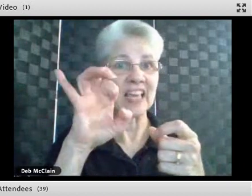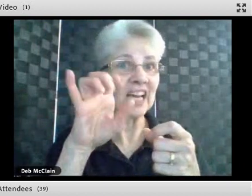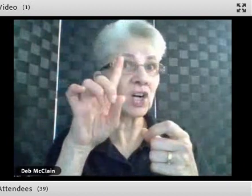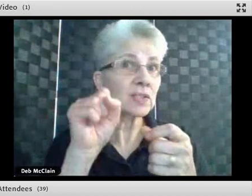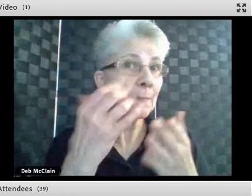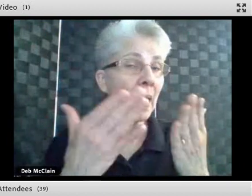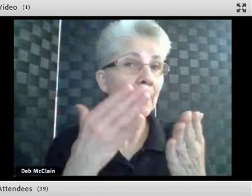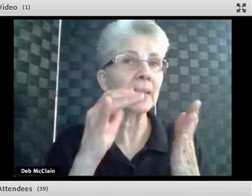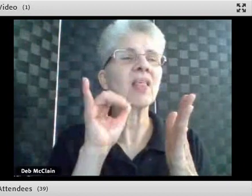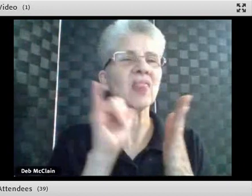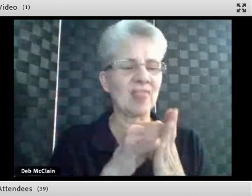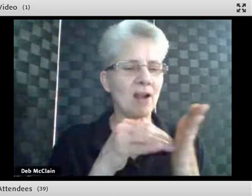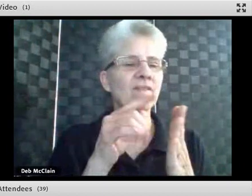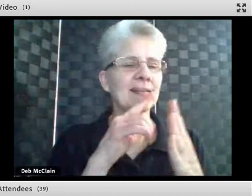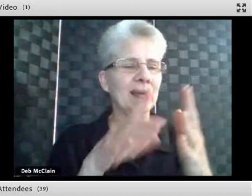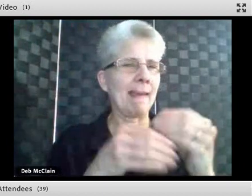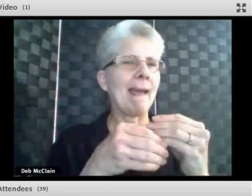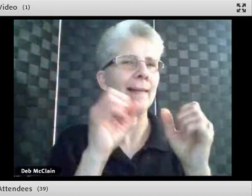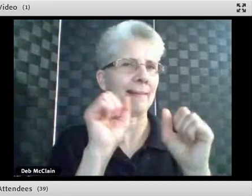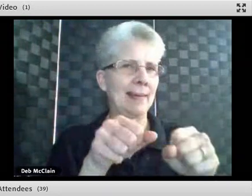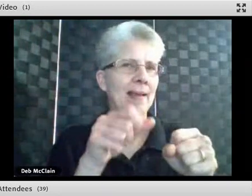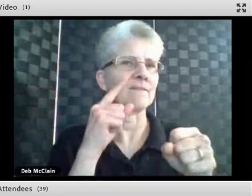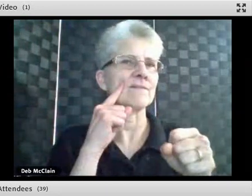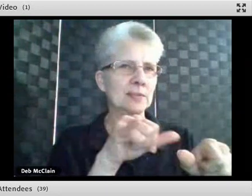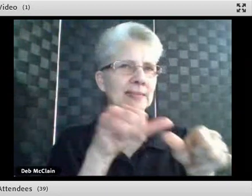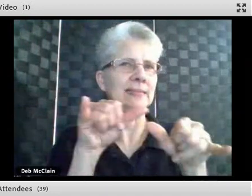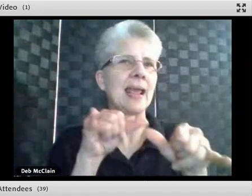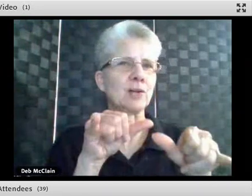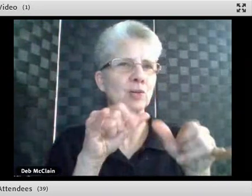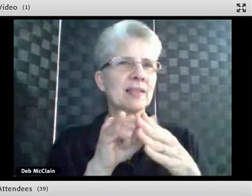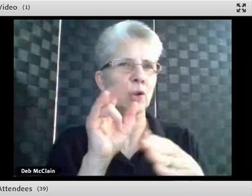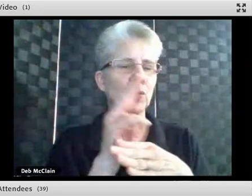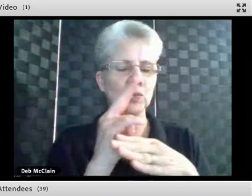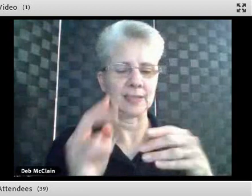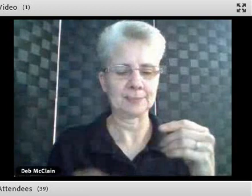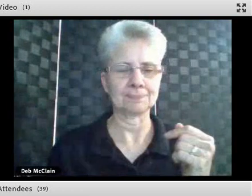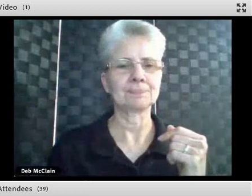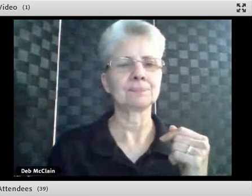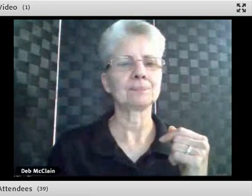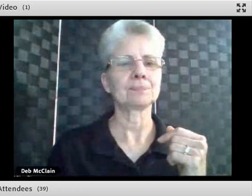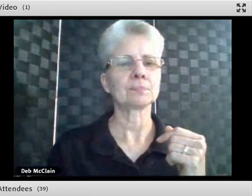This often can be added on to standards you may already be using.